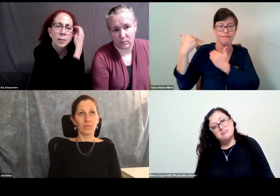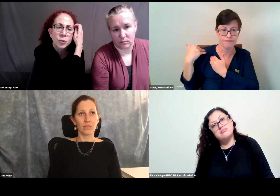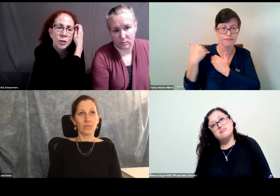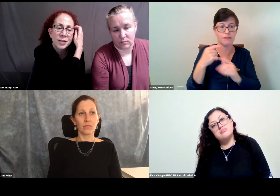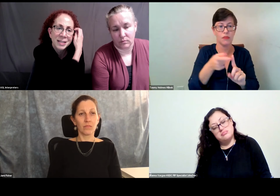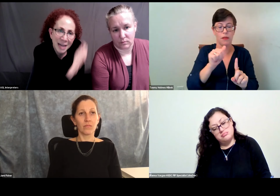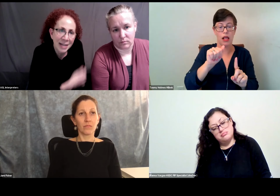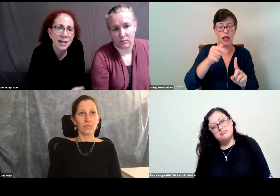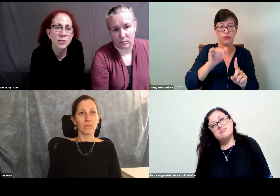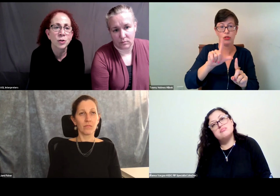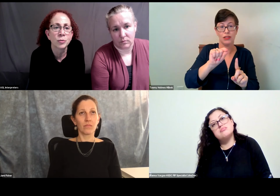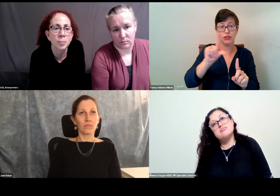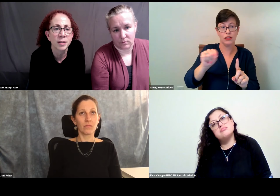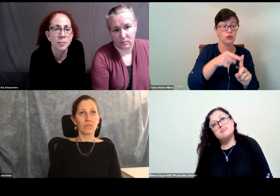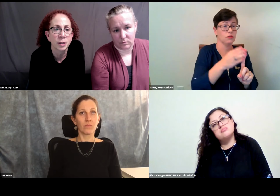So, then, the State takes on the responsibility